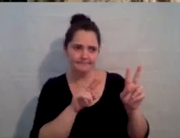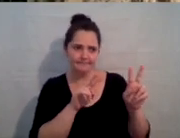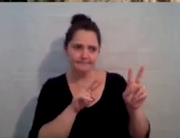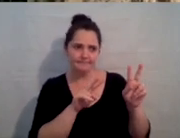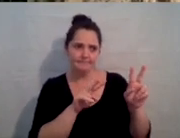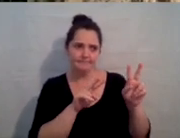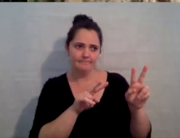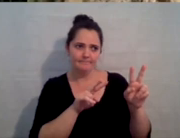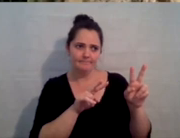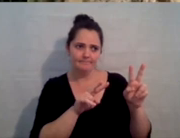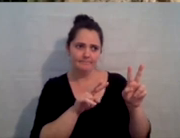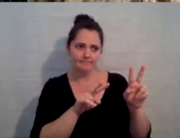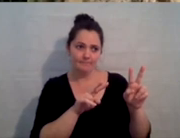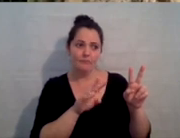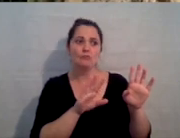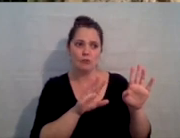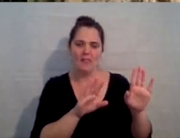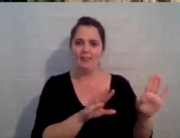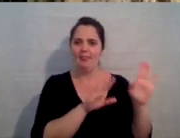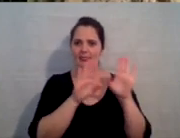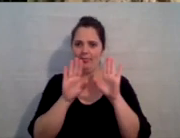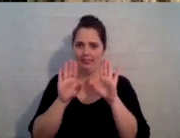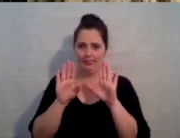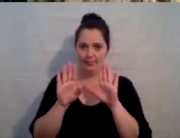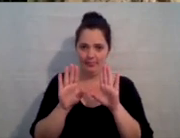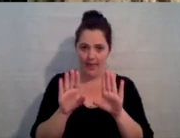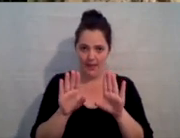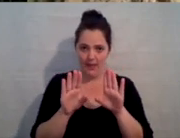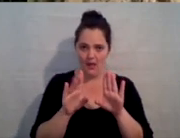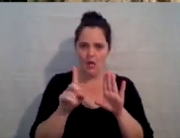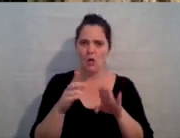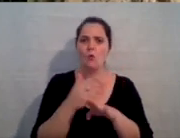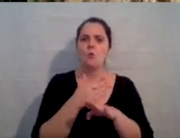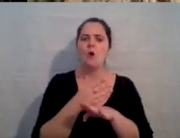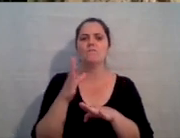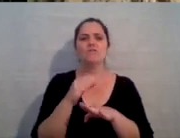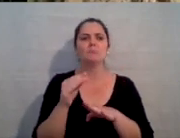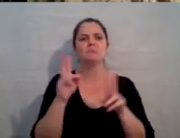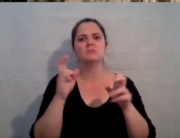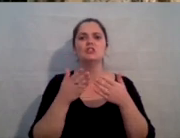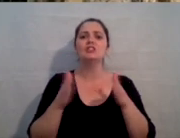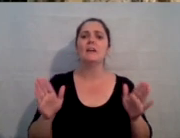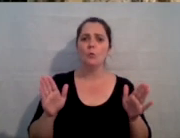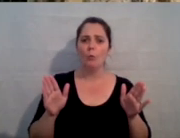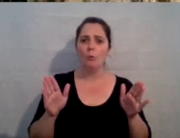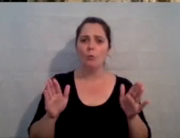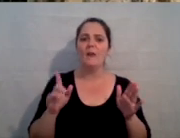from the general to the specific. The way that people – a lot of times, kids – draw and people who don't have a lot of experience drawing is they work